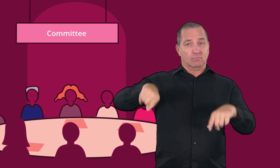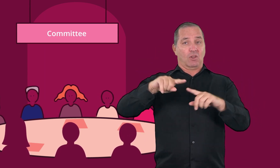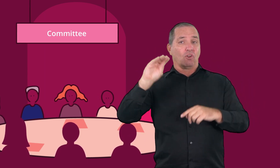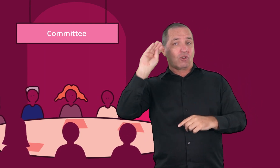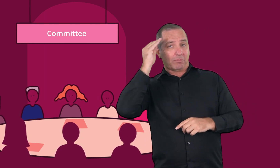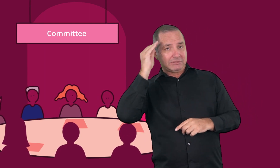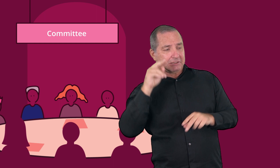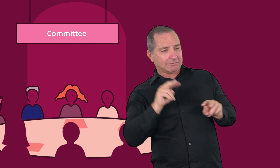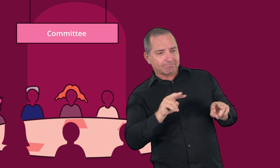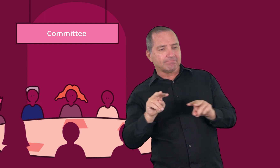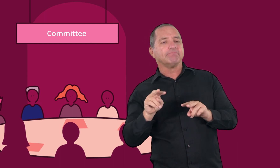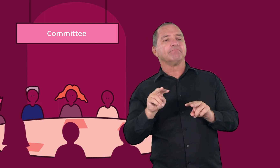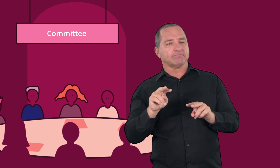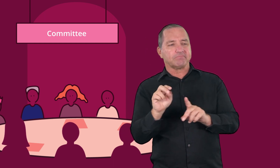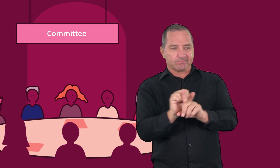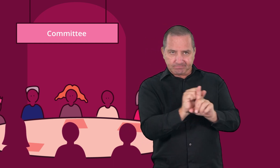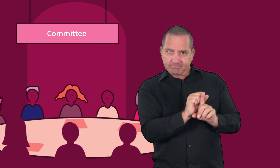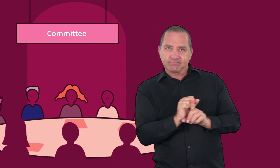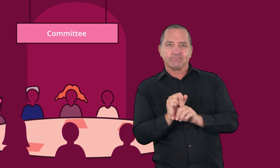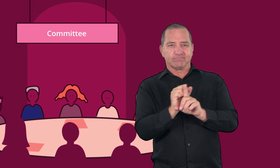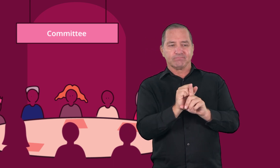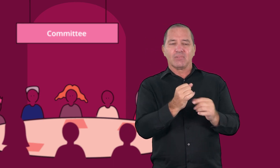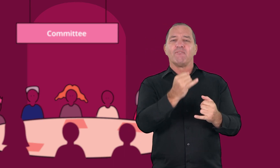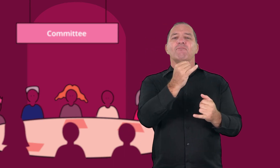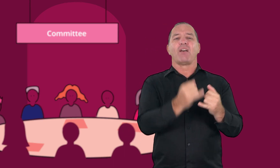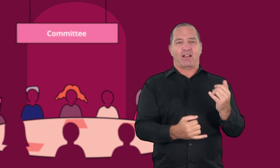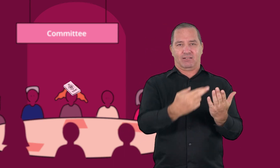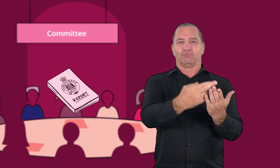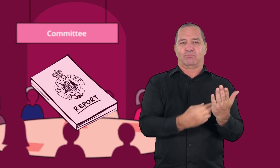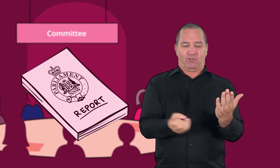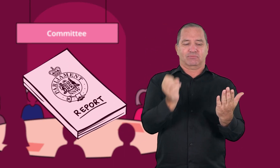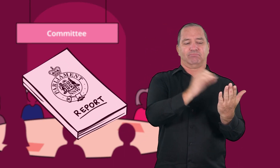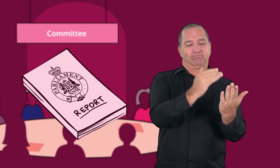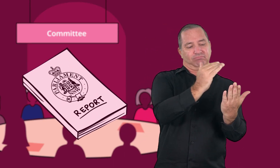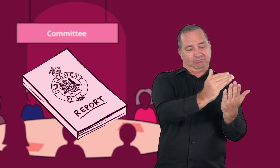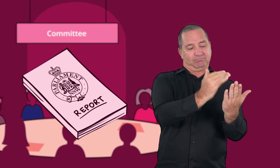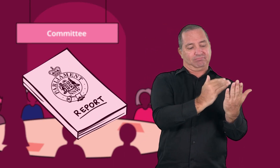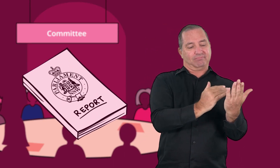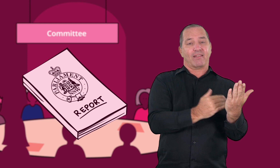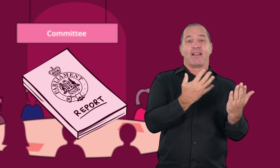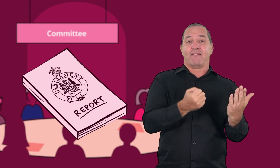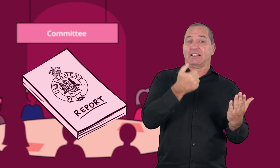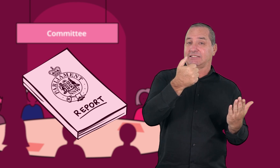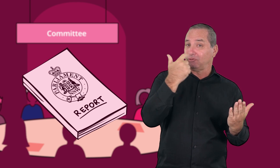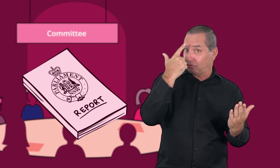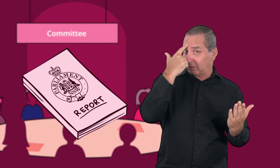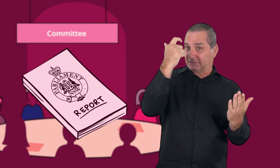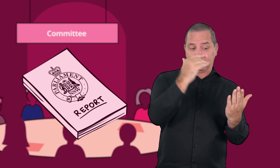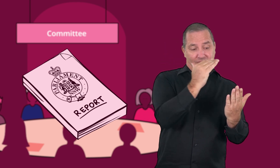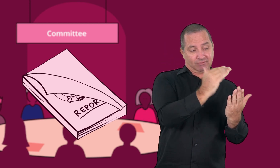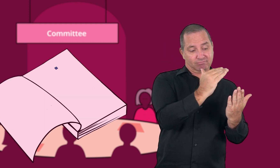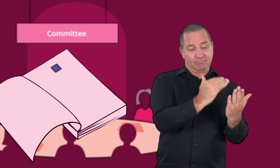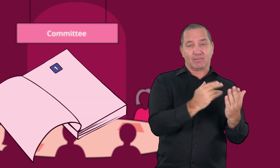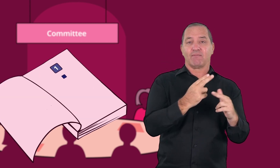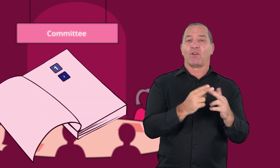the Committee finalised a report containing six recommendations